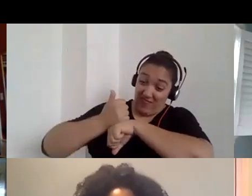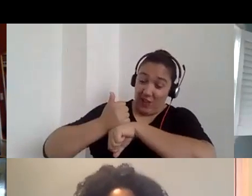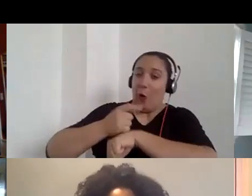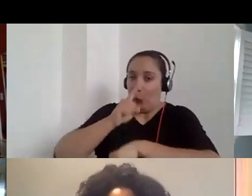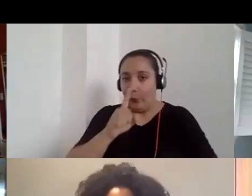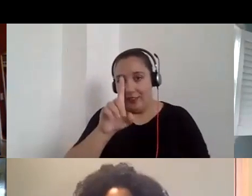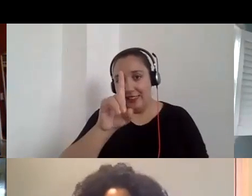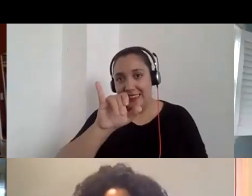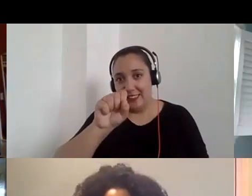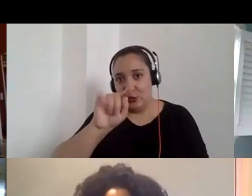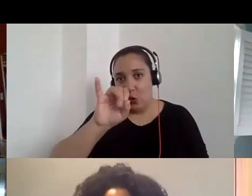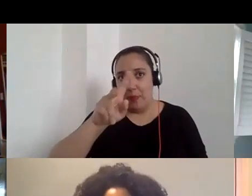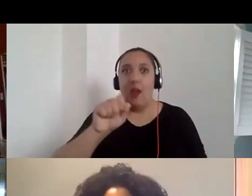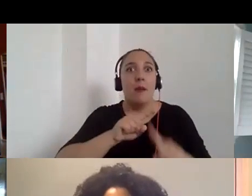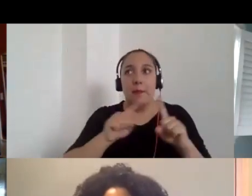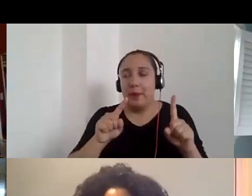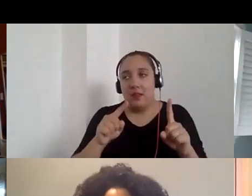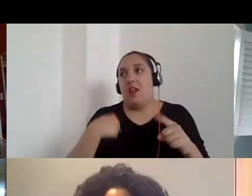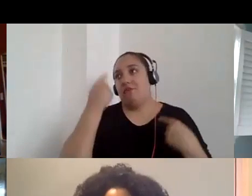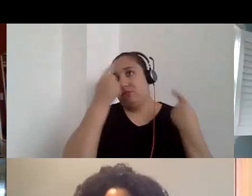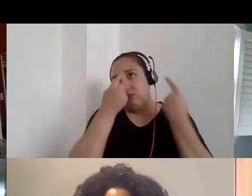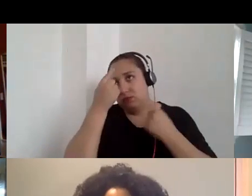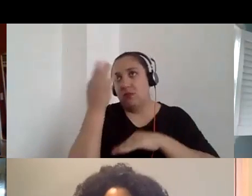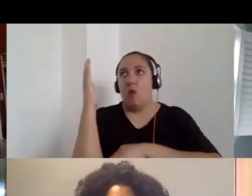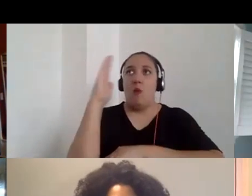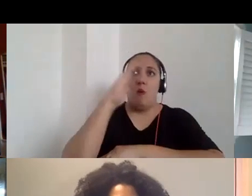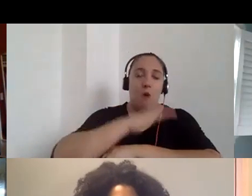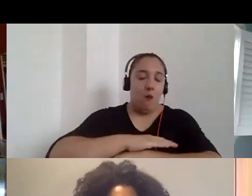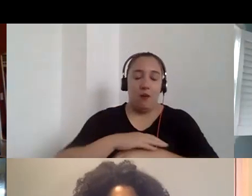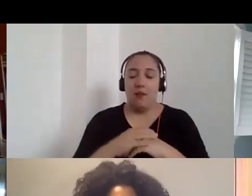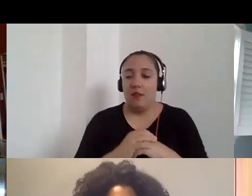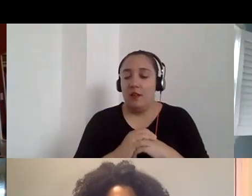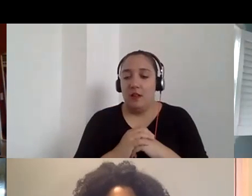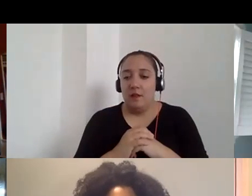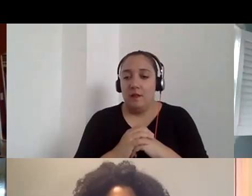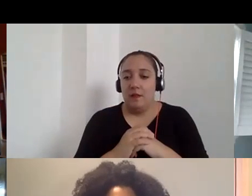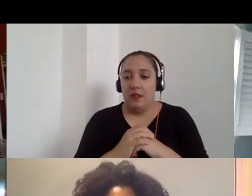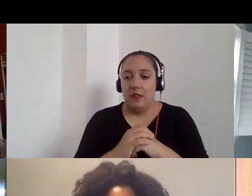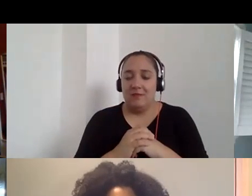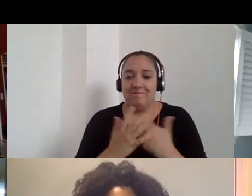all day because it doesn't actually resonate for me as someone who's really into words.